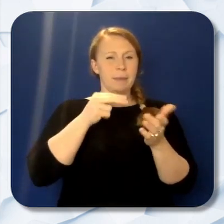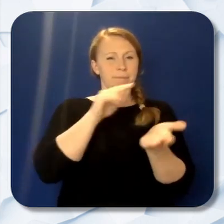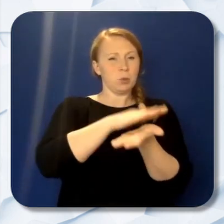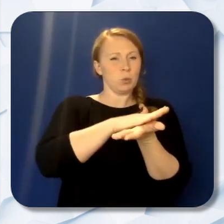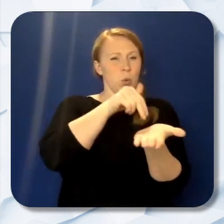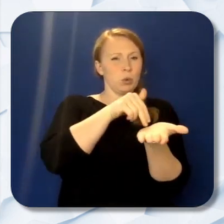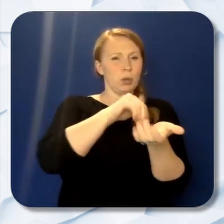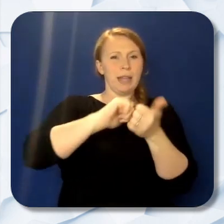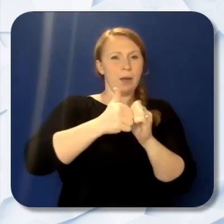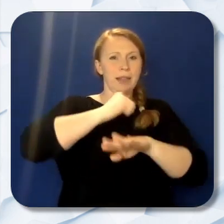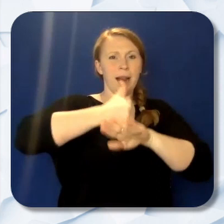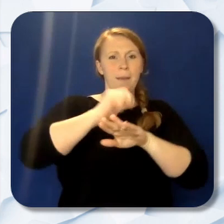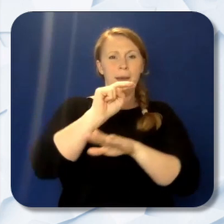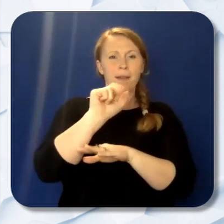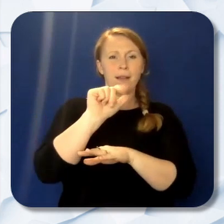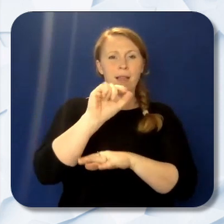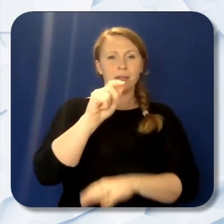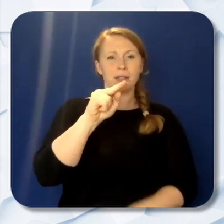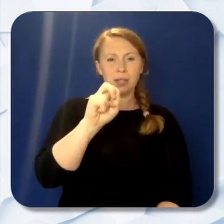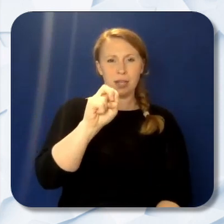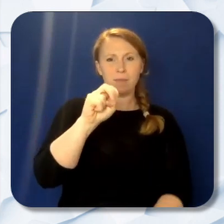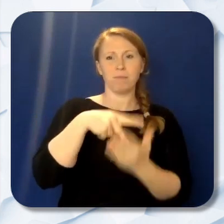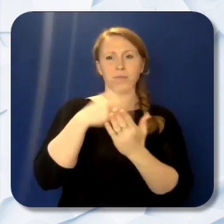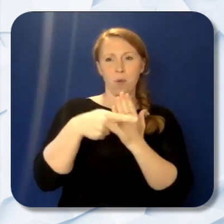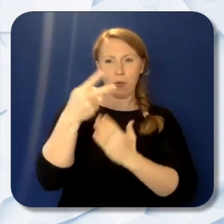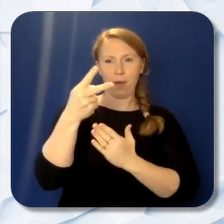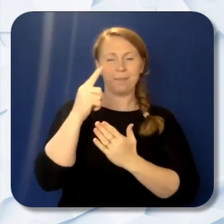program at your school, and I know, unfortunately, not every school doesn't have a nurse. So,